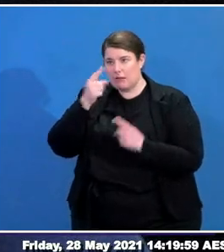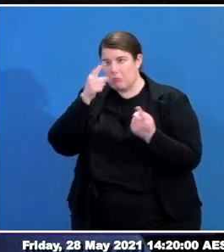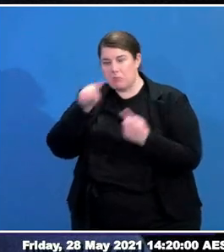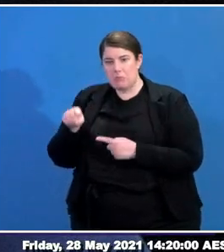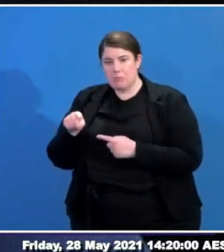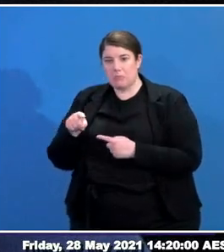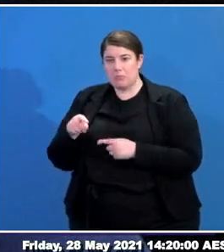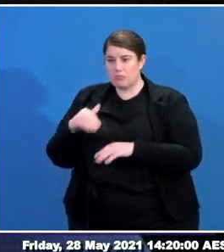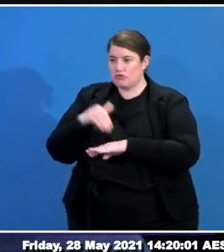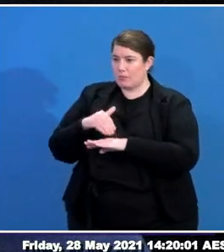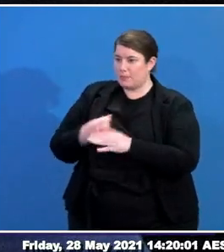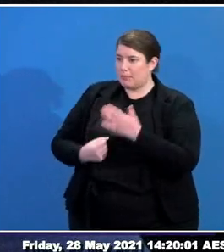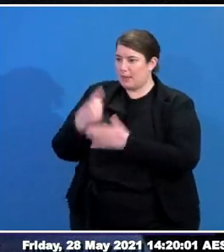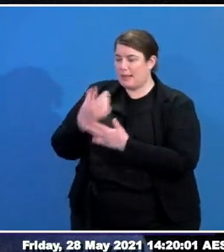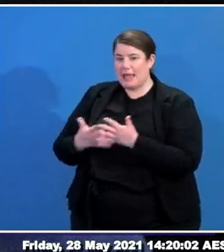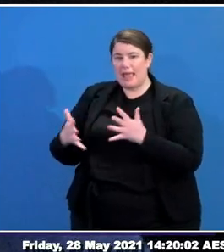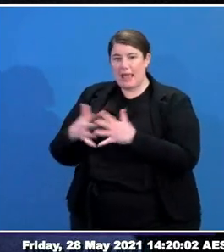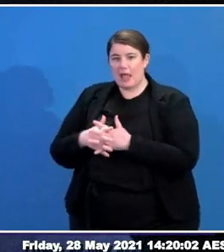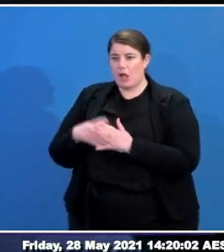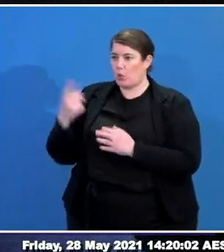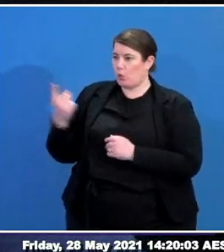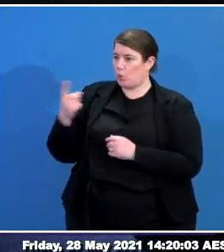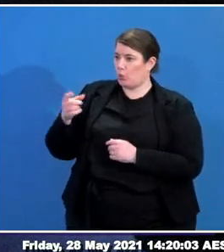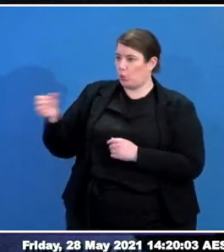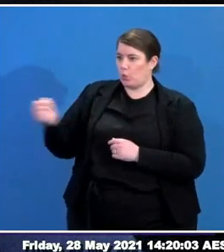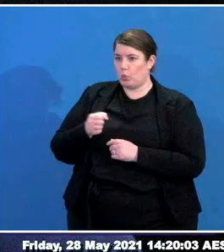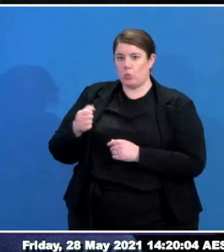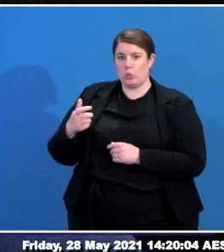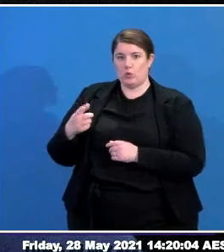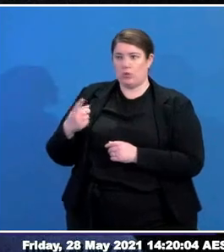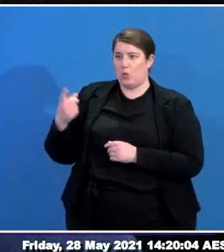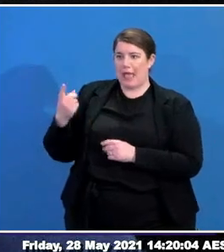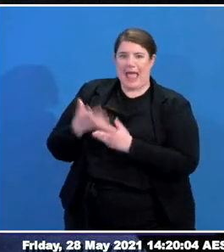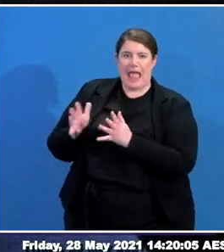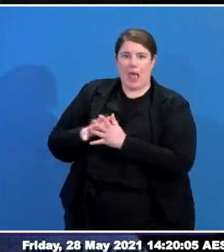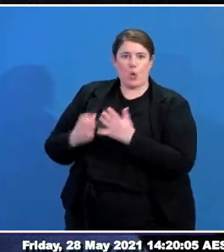a problem may have occurred and who might be the subject of the complaint.